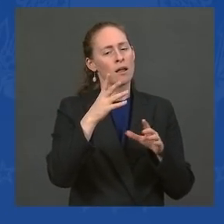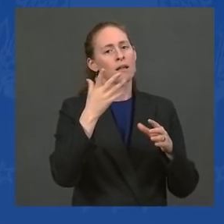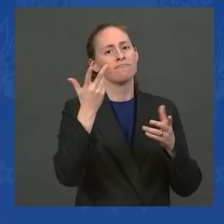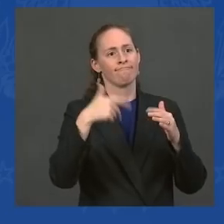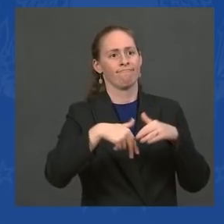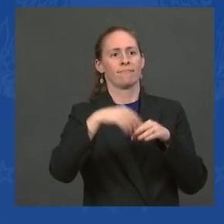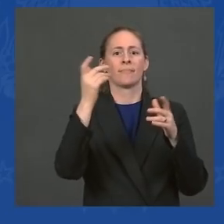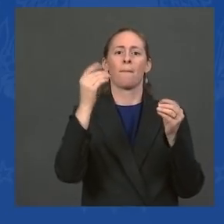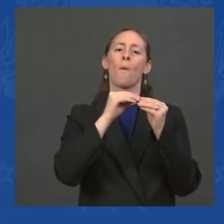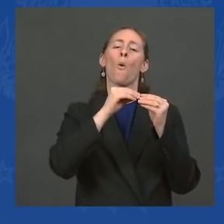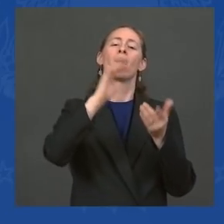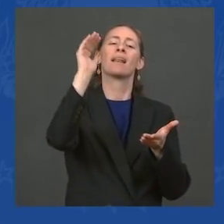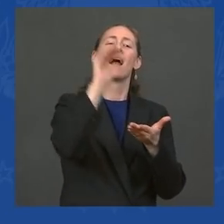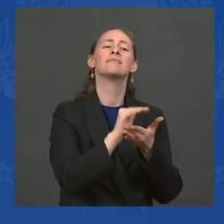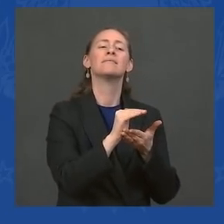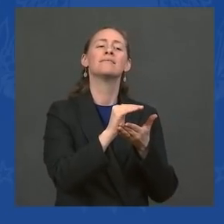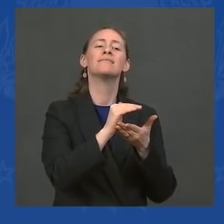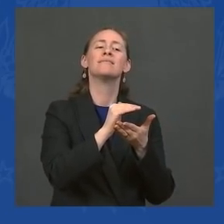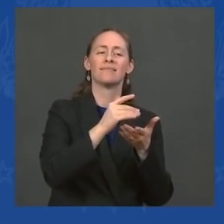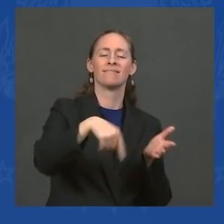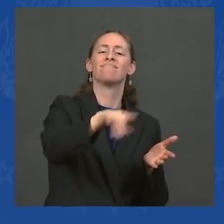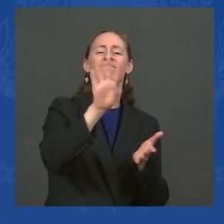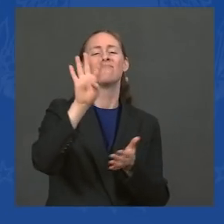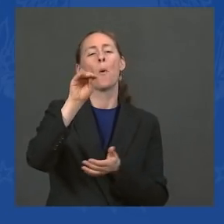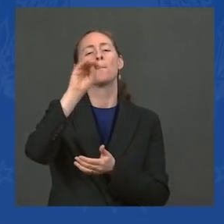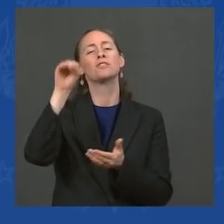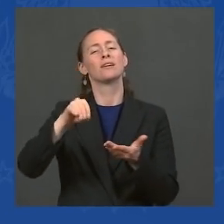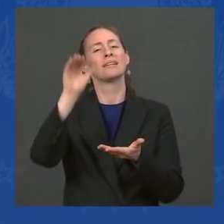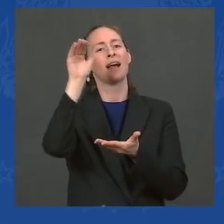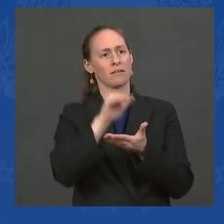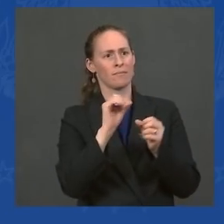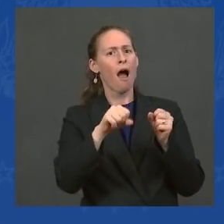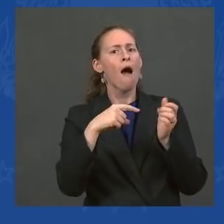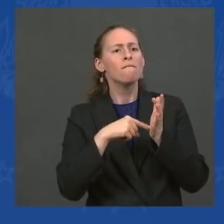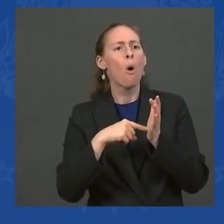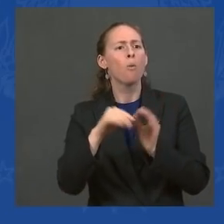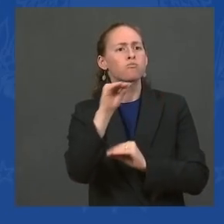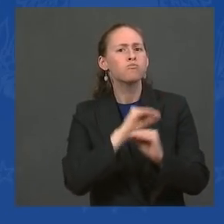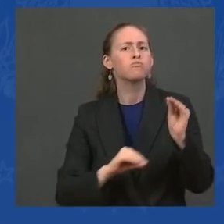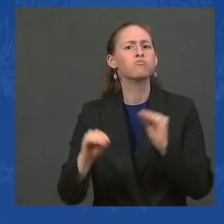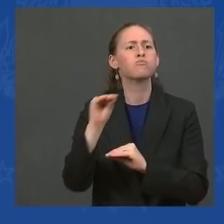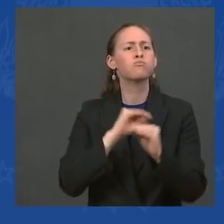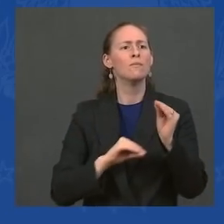If we don't pass the Build -- I mean, for real. It's a life changer.